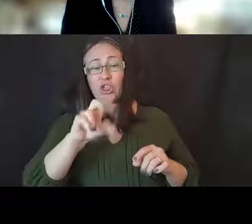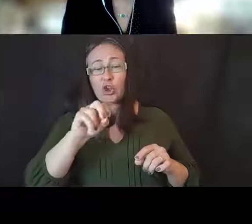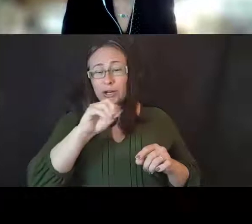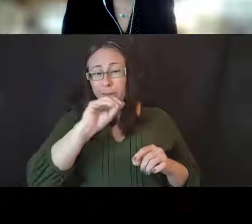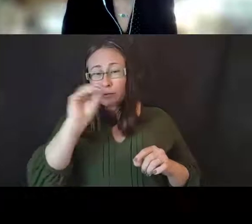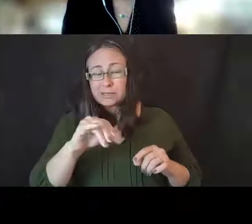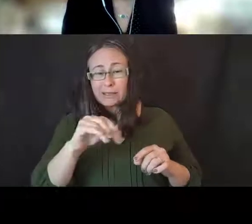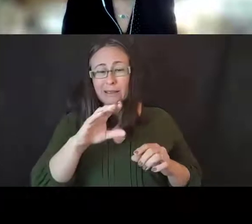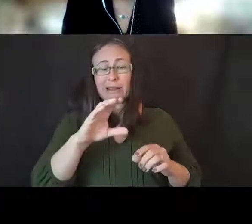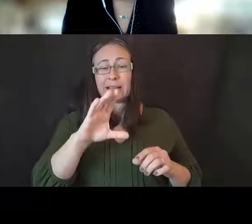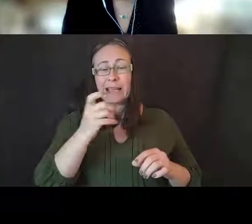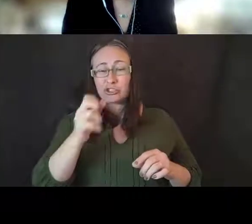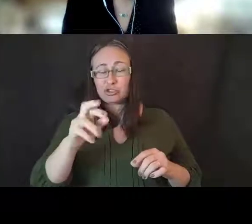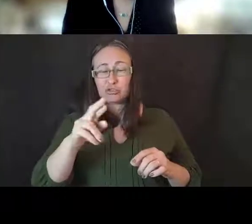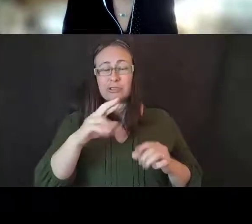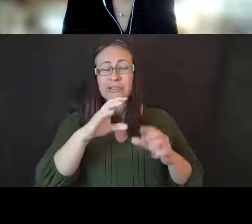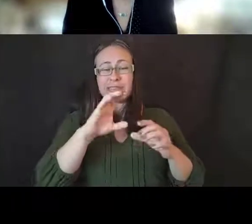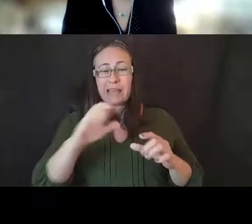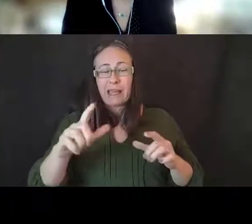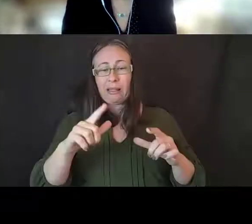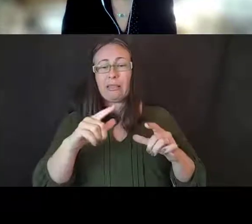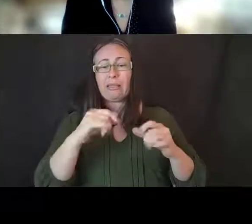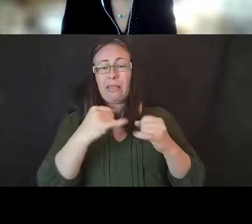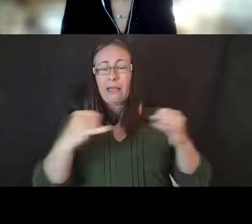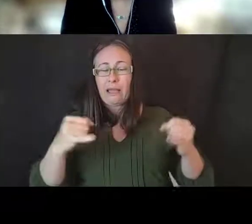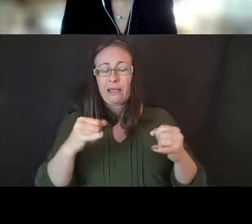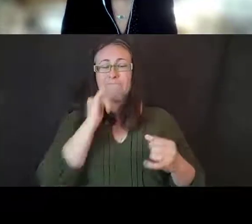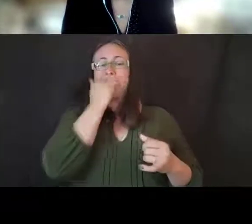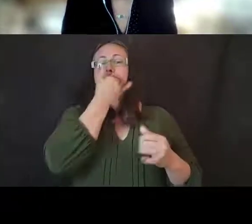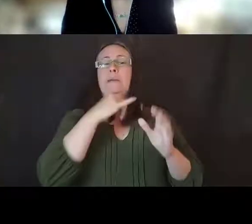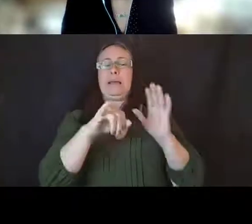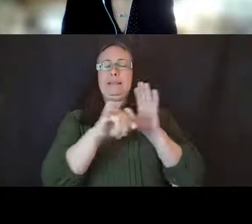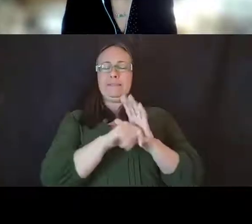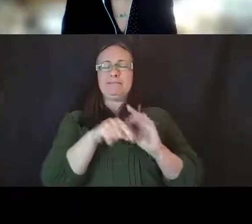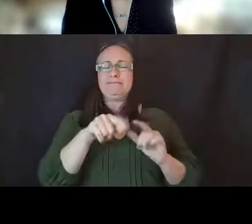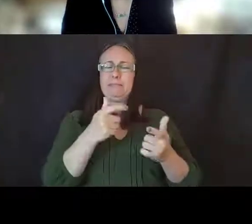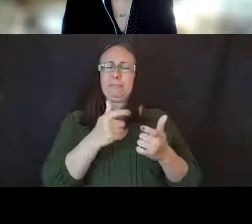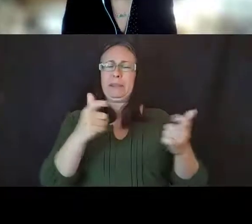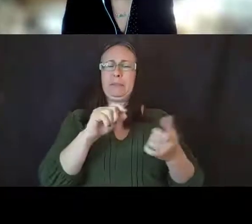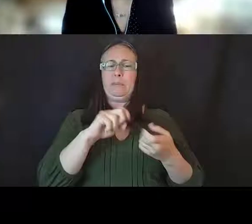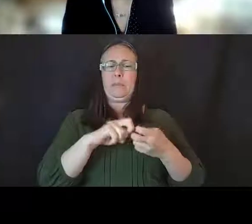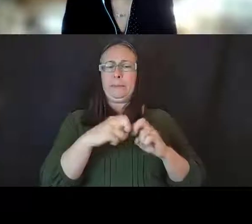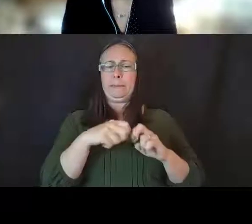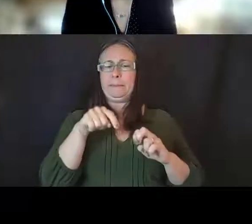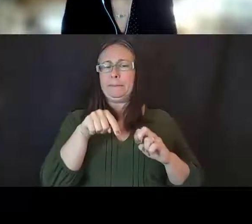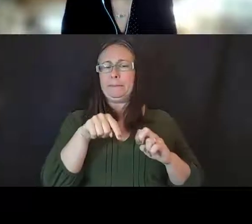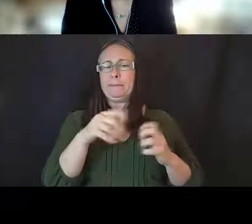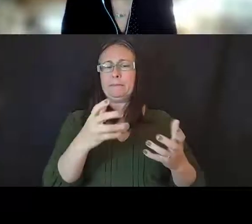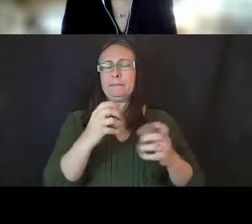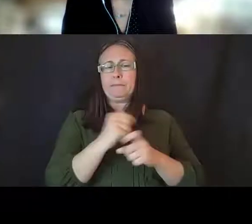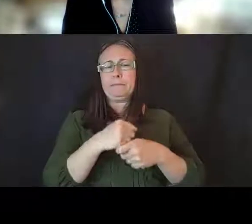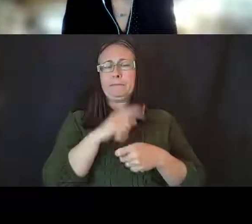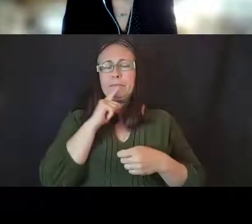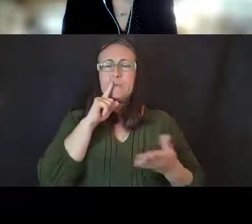were actually misidentified. So this is a big problem, and so we want to make sure that researchers